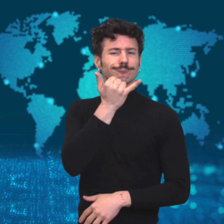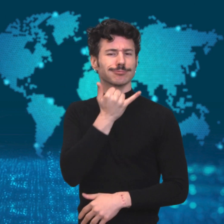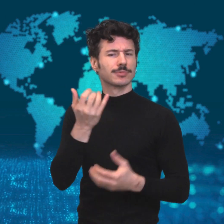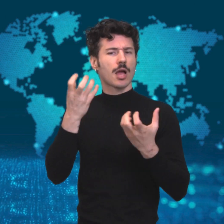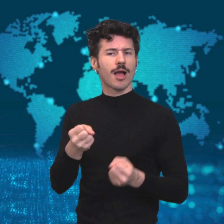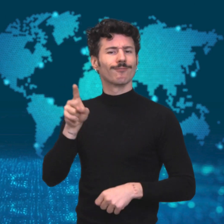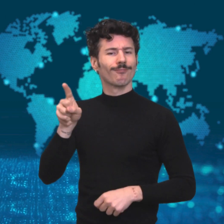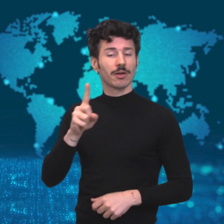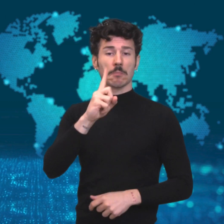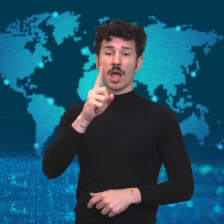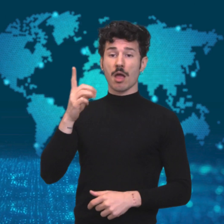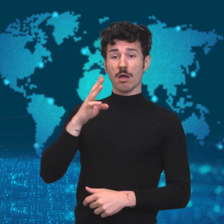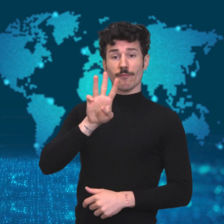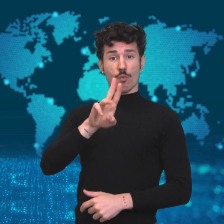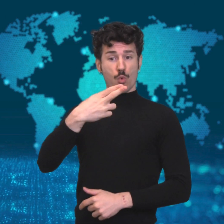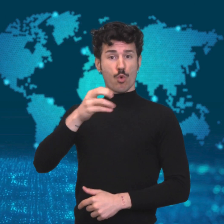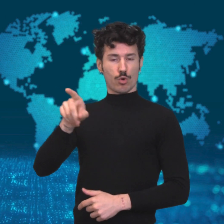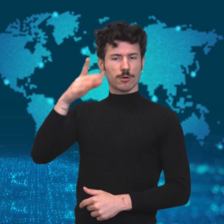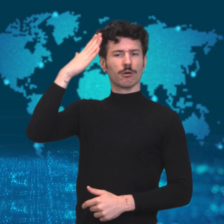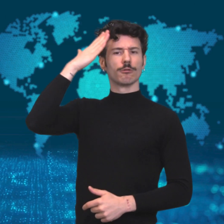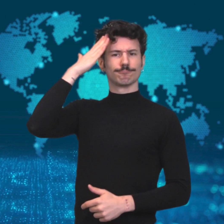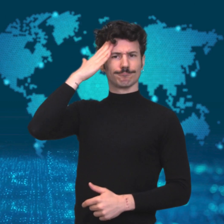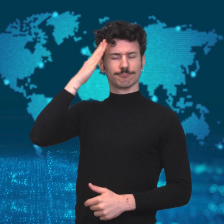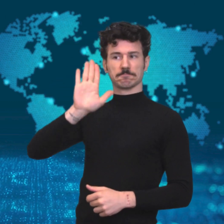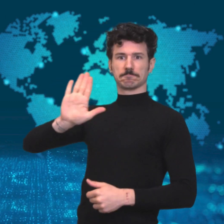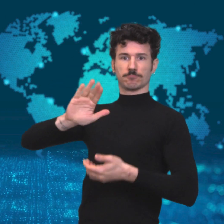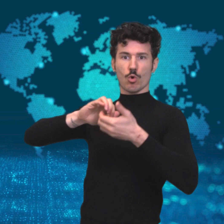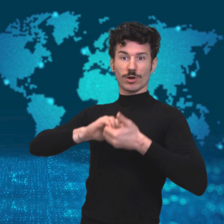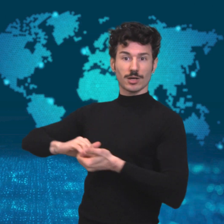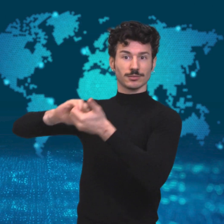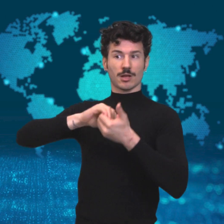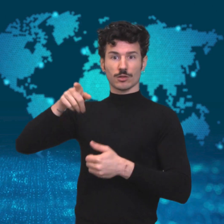Others have come to the defense of WHO.